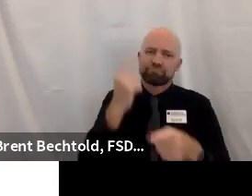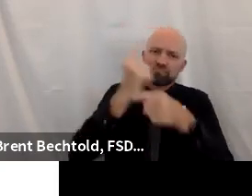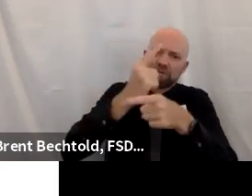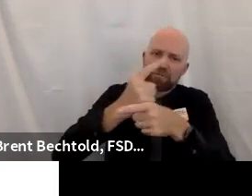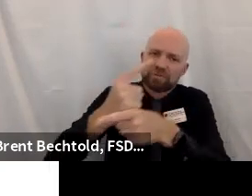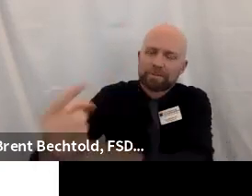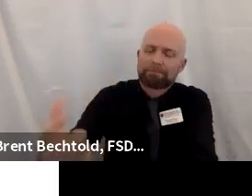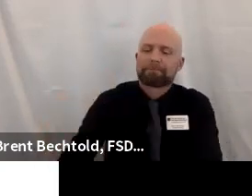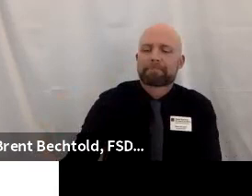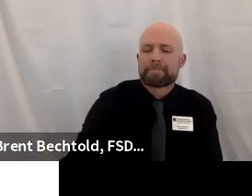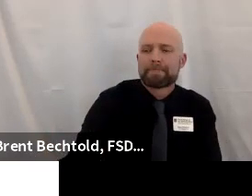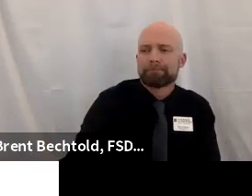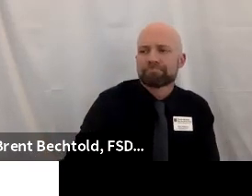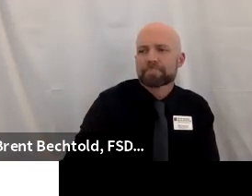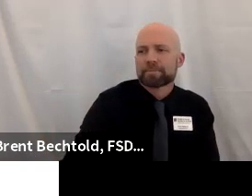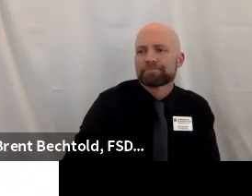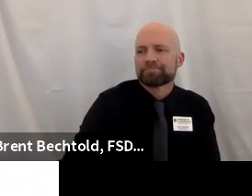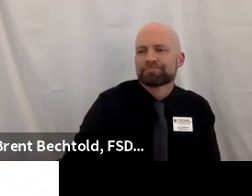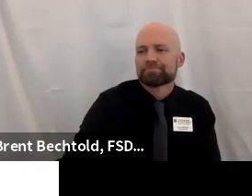is one quote that I would like to share with you.